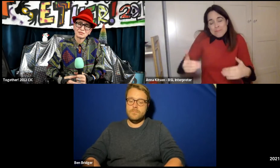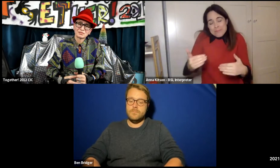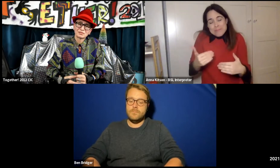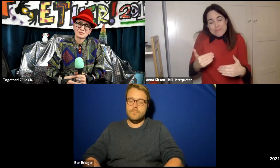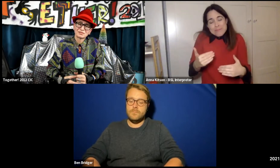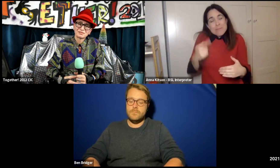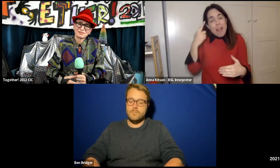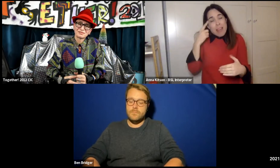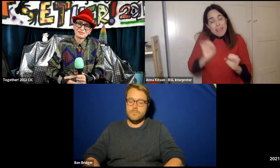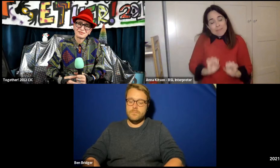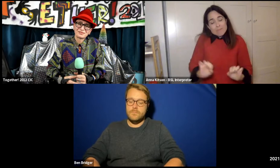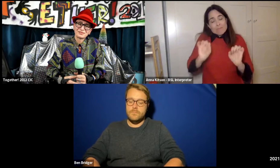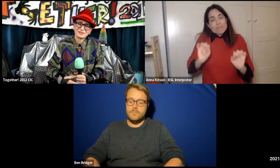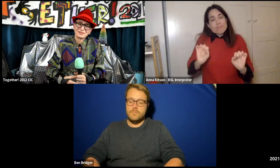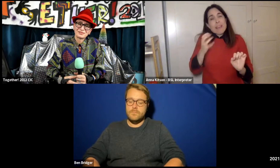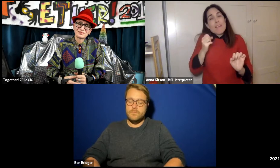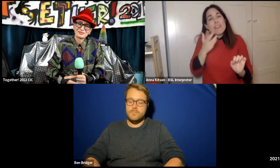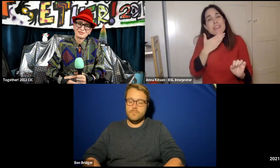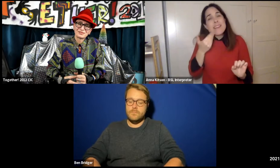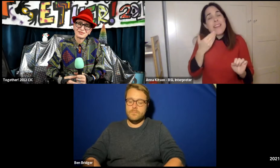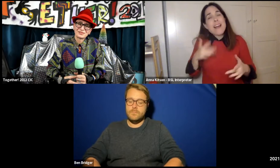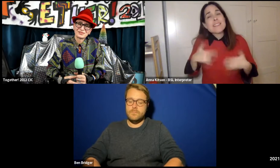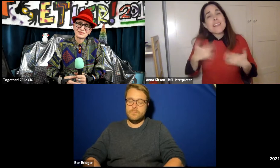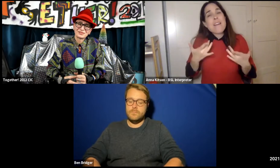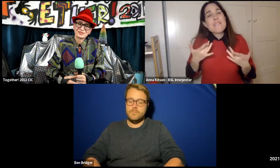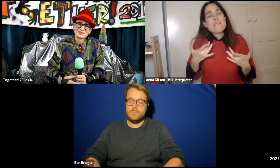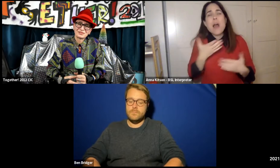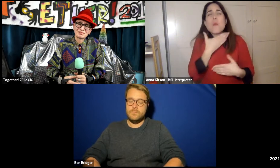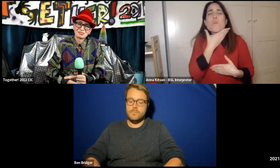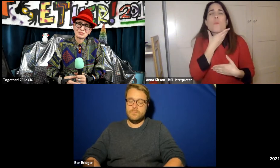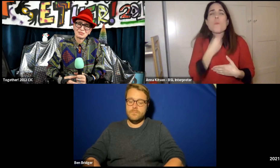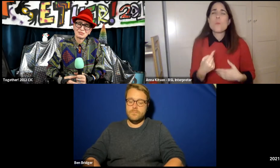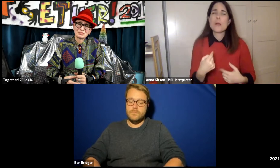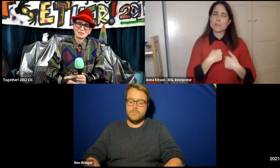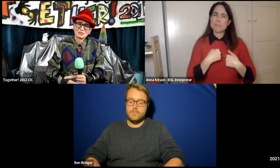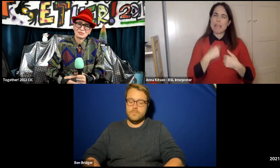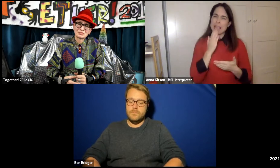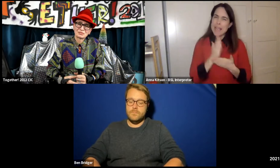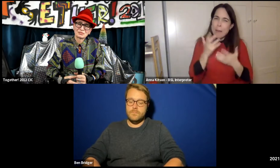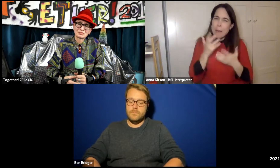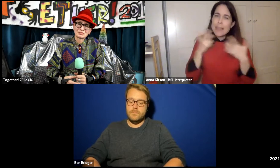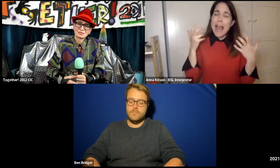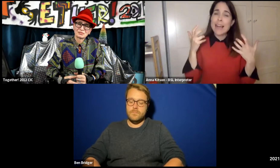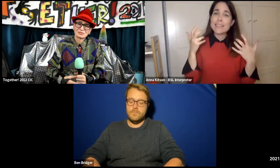I wish I was a cat If I was a cat I would curl up On my human's lap